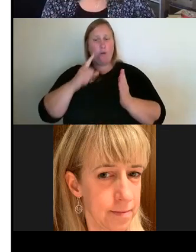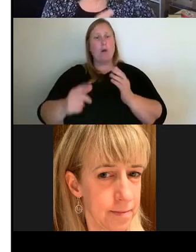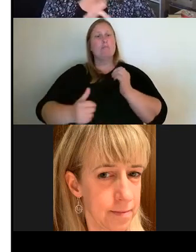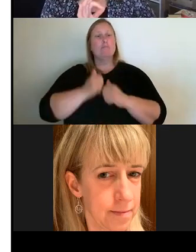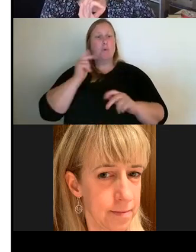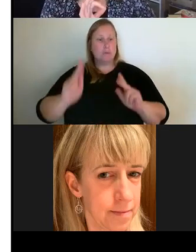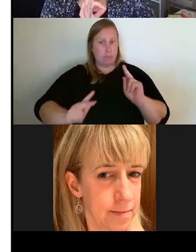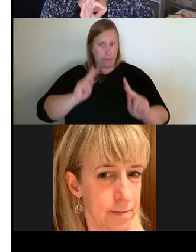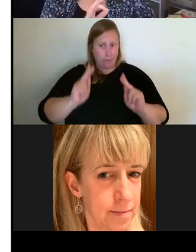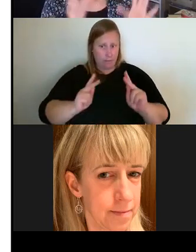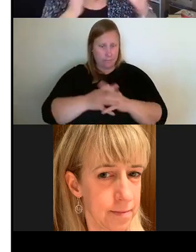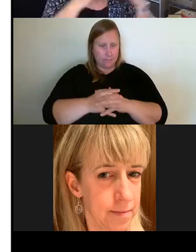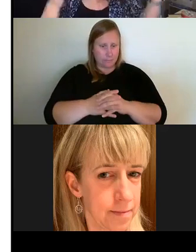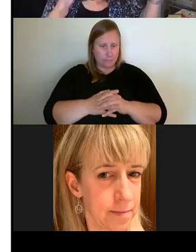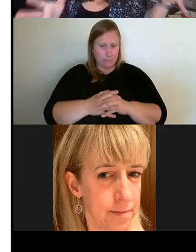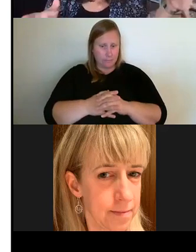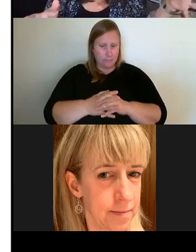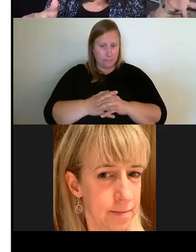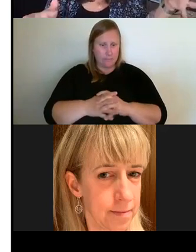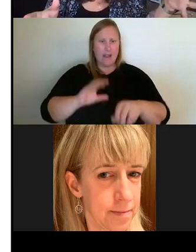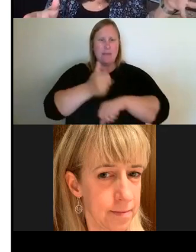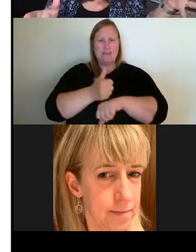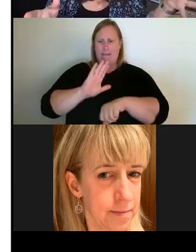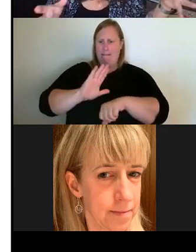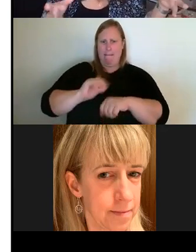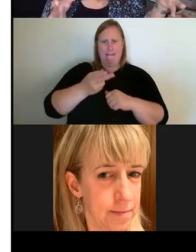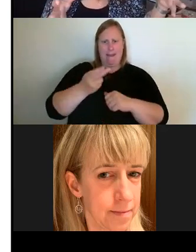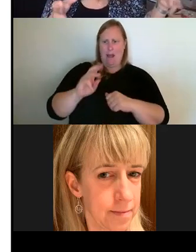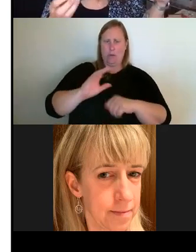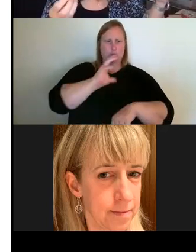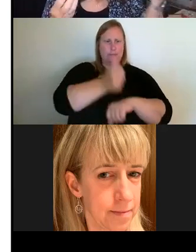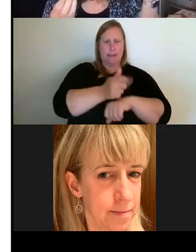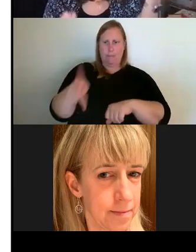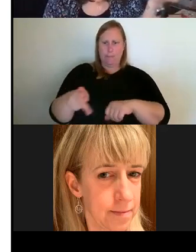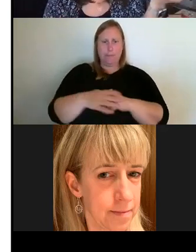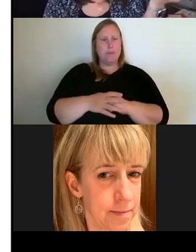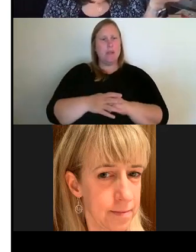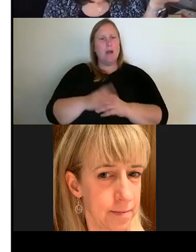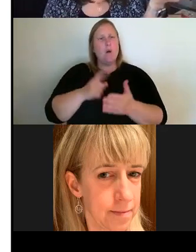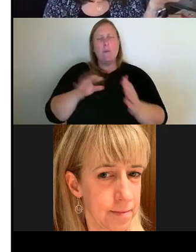based on how you lay it out. What about the font?